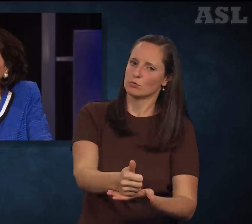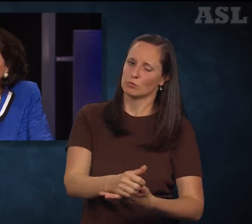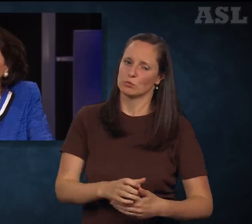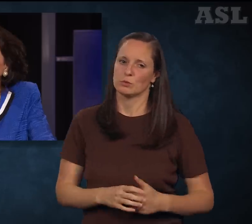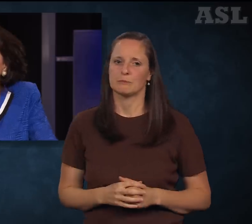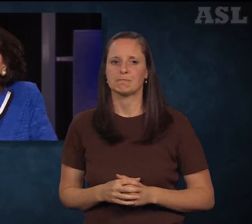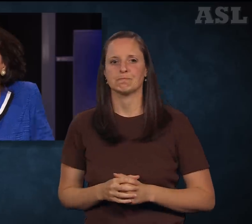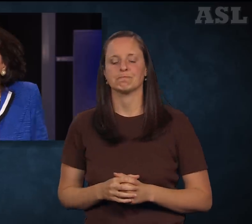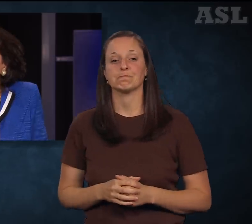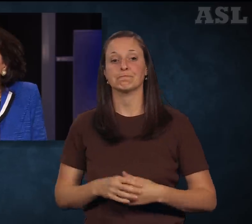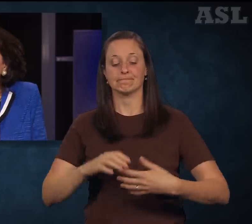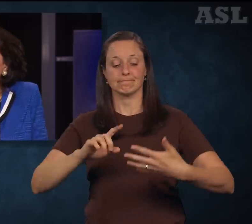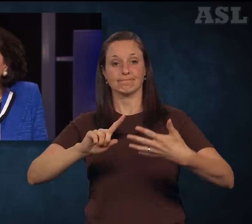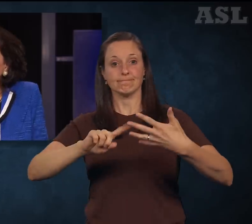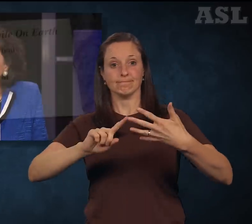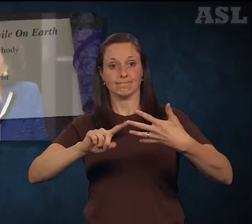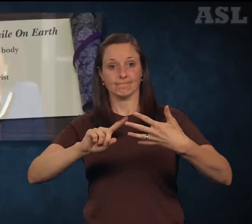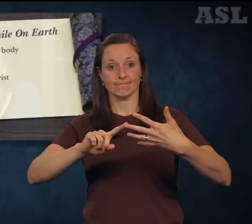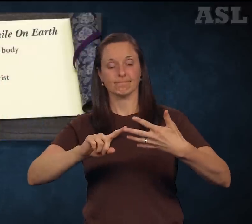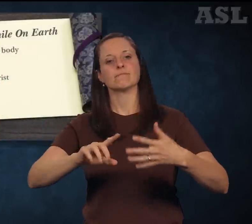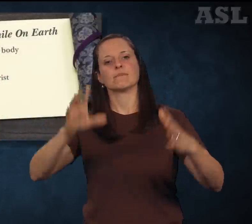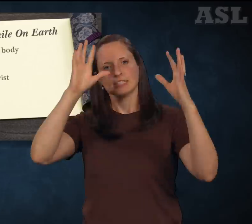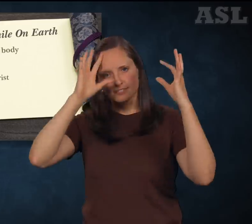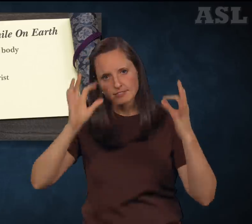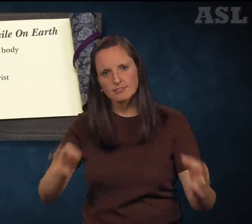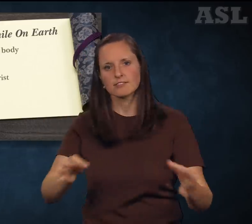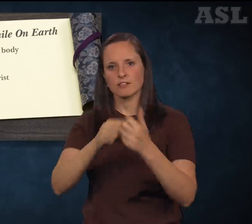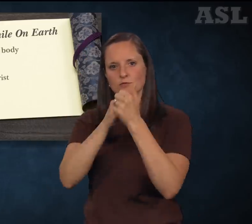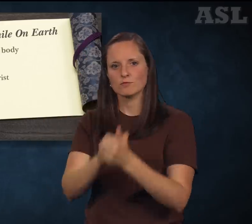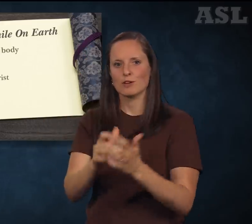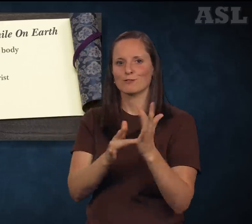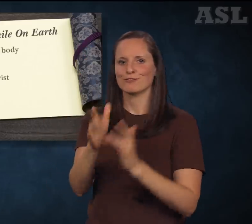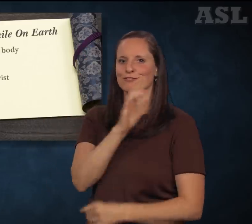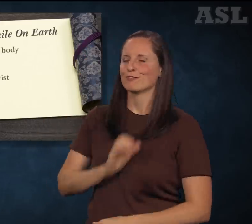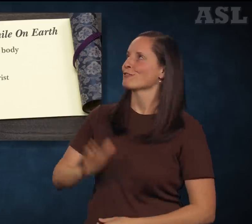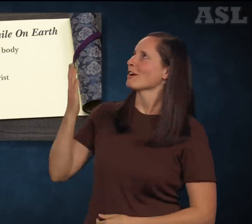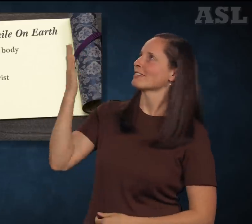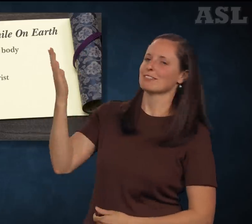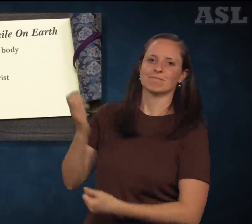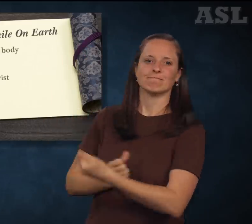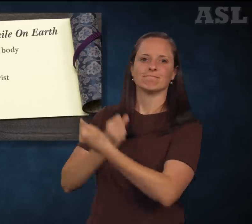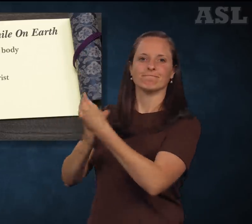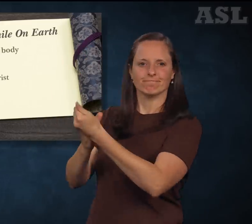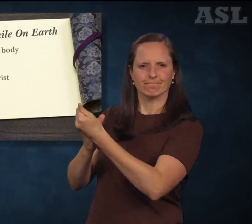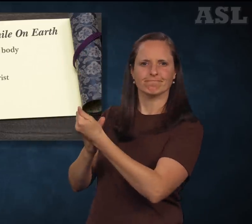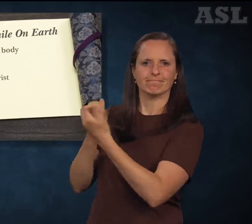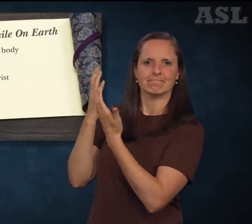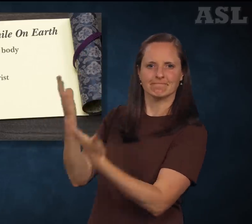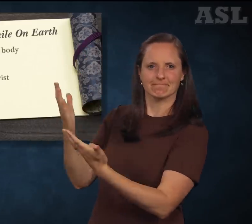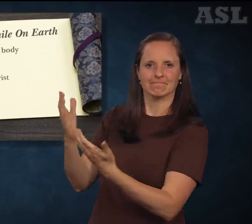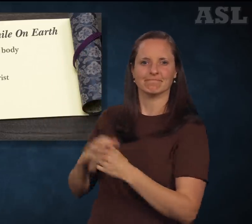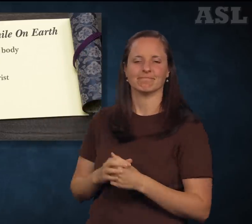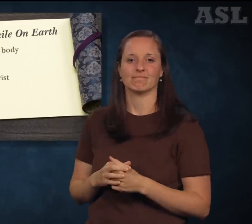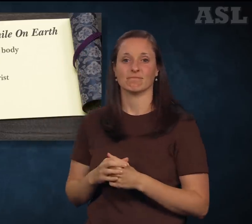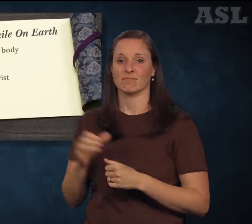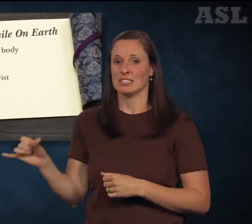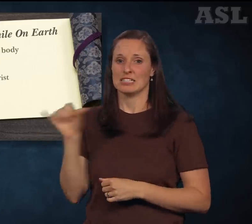CAN HELP YOU. A THIRD THING TO DO WHILE ON